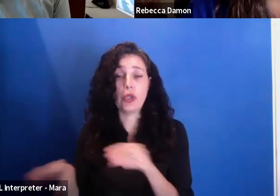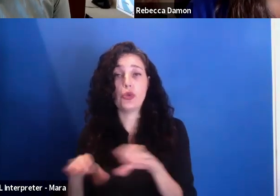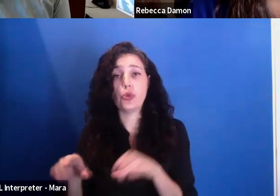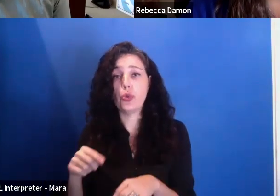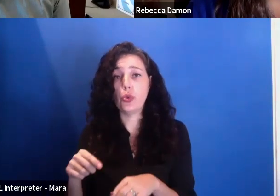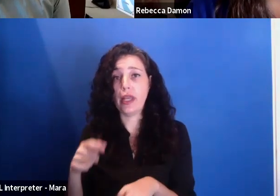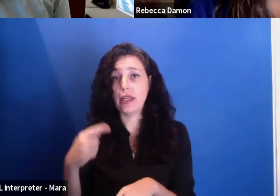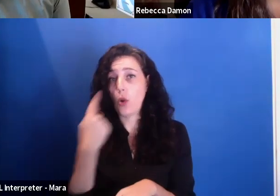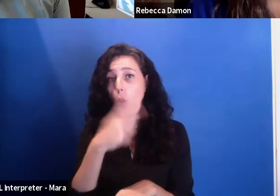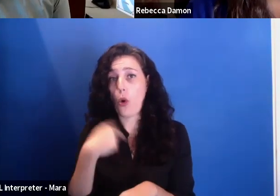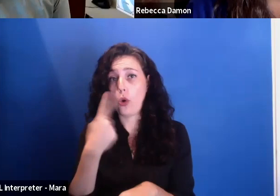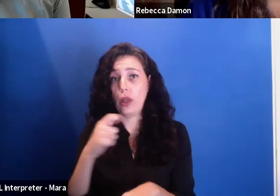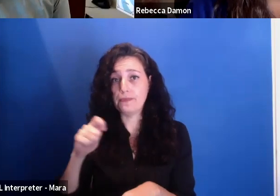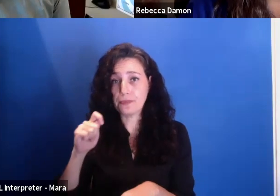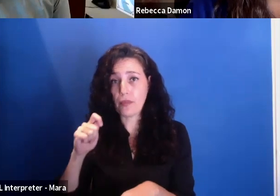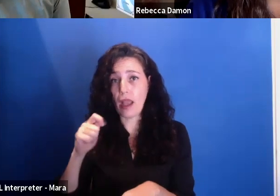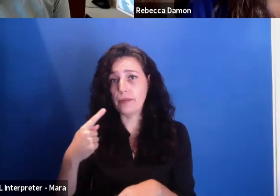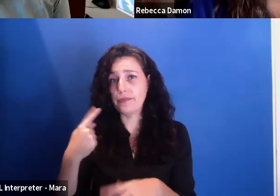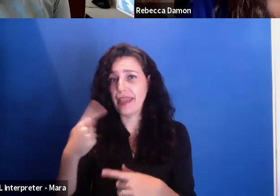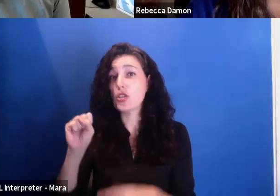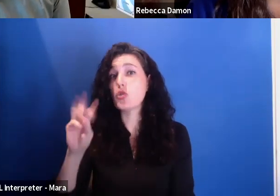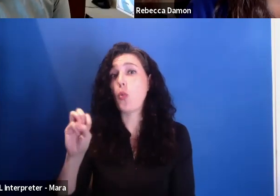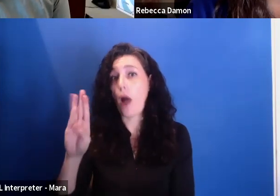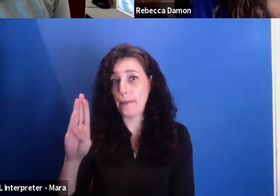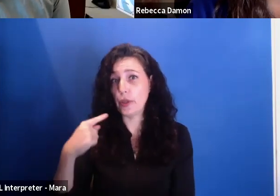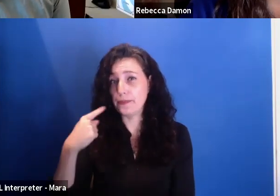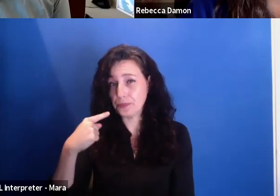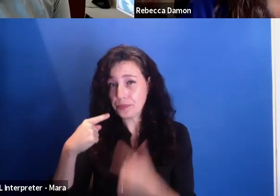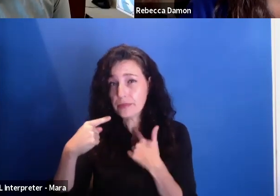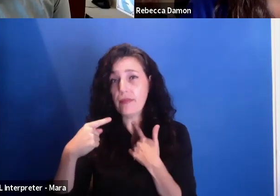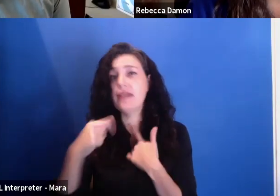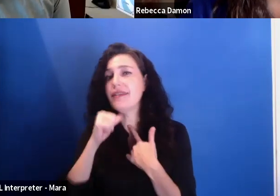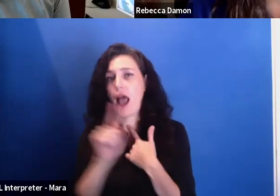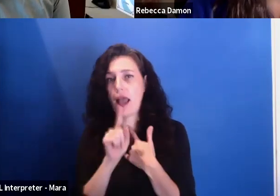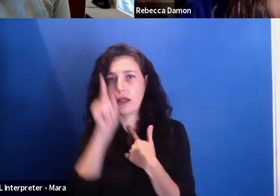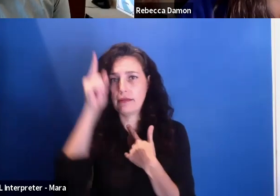It can be done in a way that's appropriate for even young children using oral swabs.